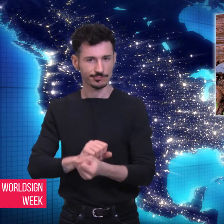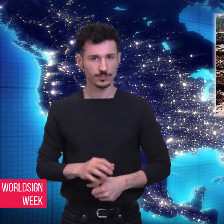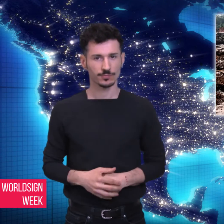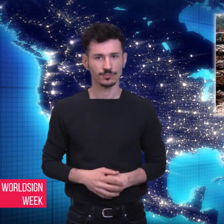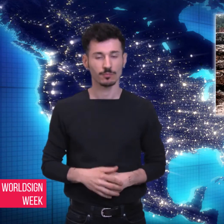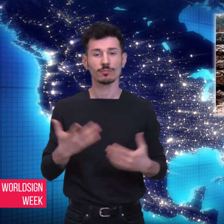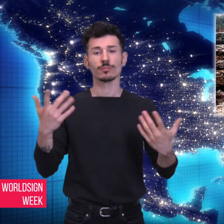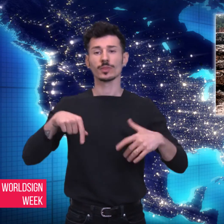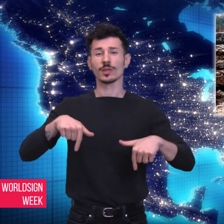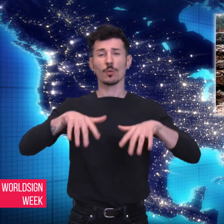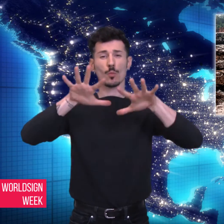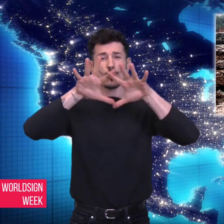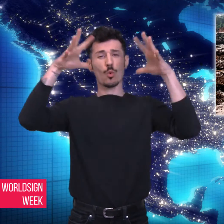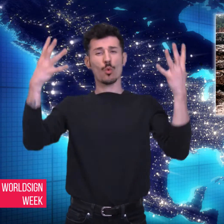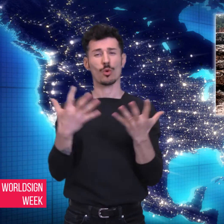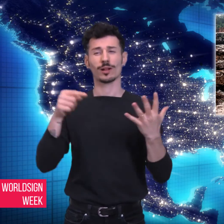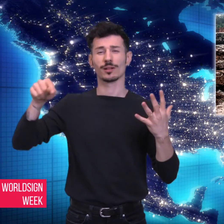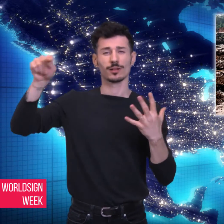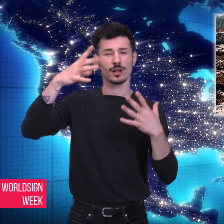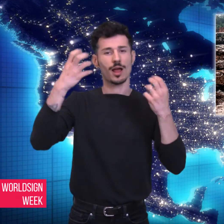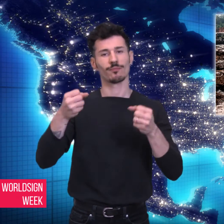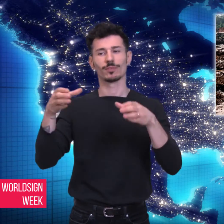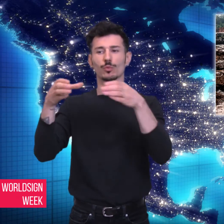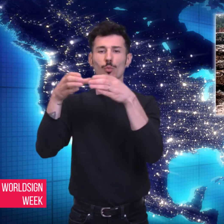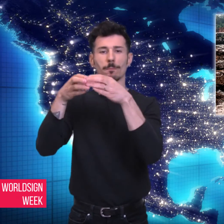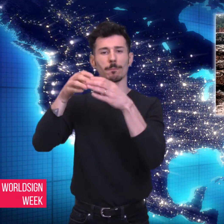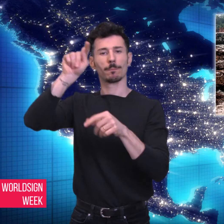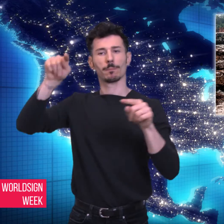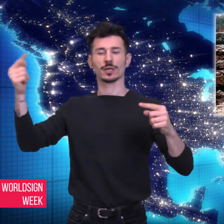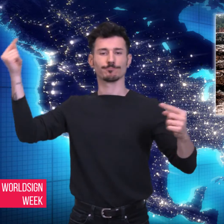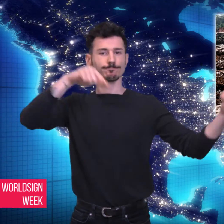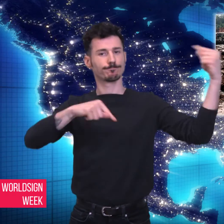coming in to help search for bodies and